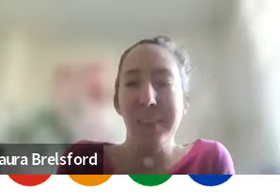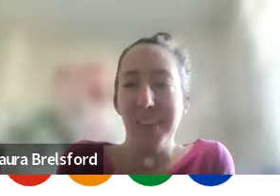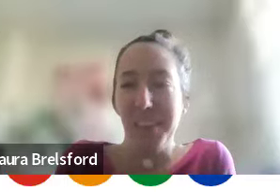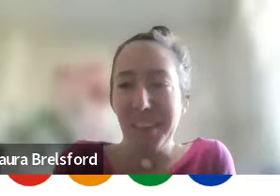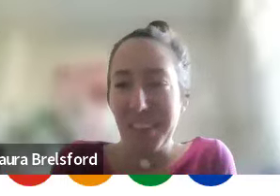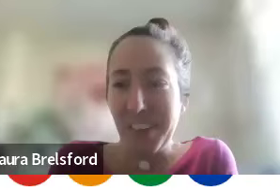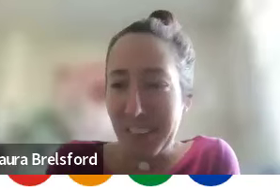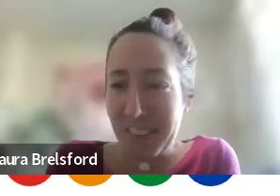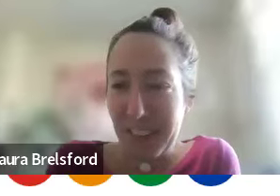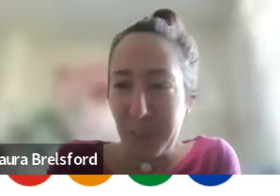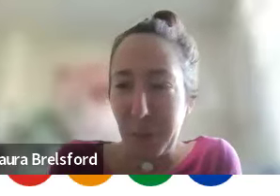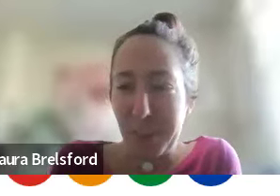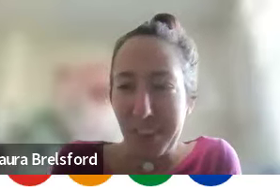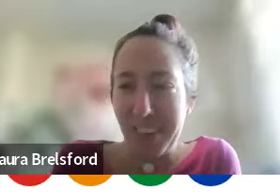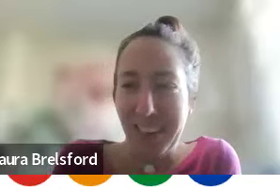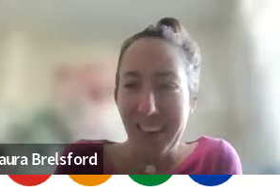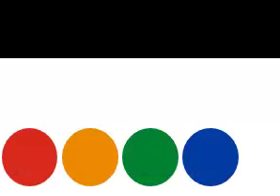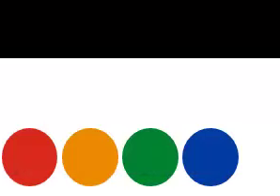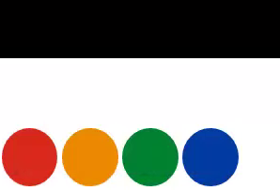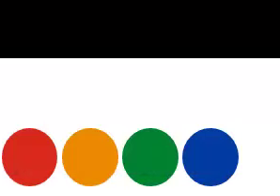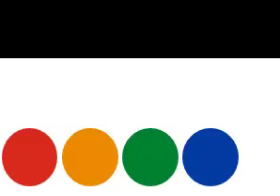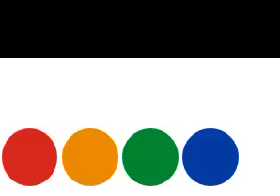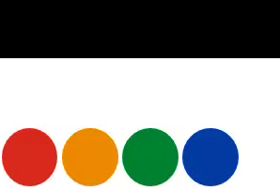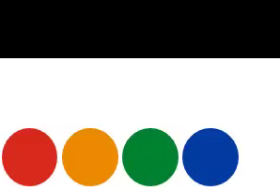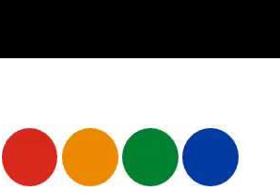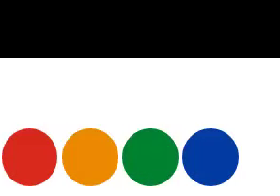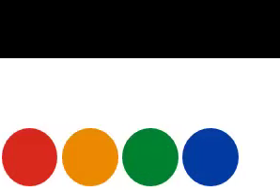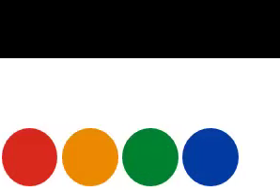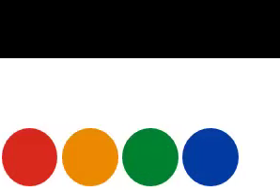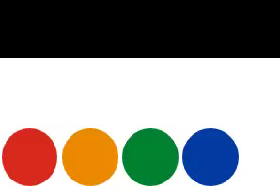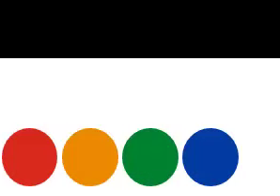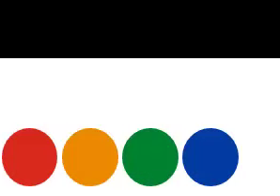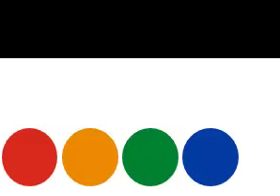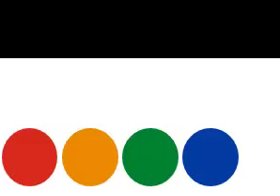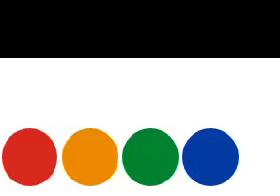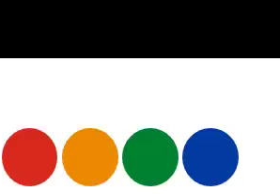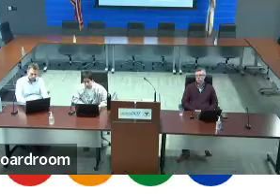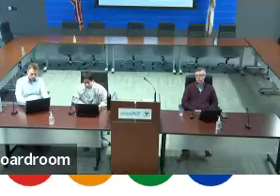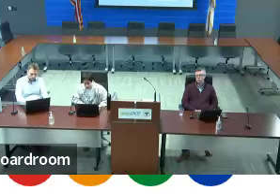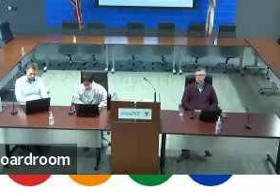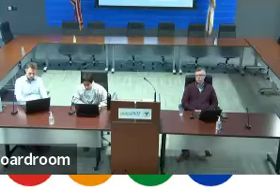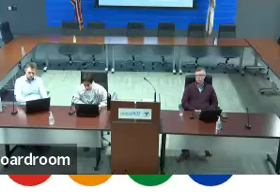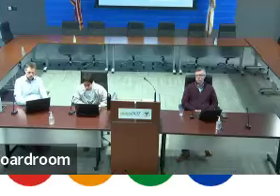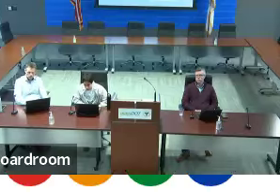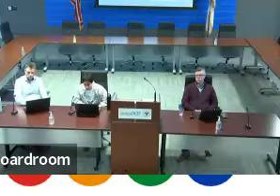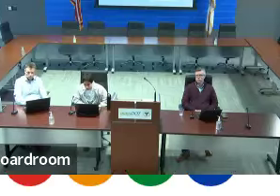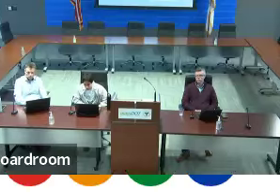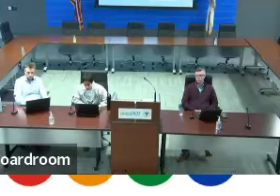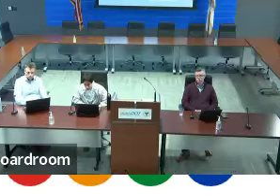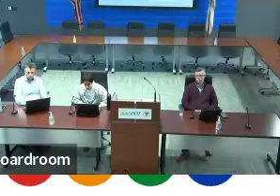THE ENTIRE LINE IS HAVING -- CAN BE WORKED ON LIKE THE SIGNS. THAT MAKES IT EASIER. THANKS. OKAY, THANK YOU. HAVE A NICE DAY.